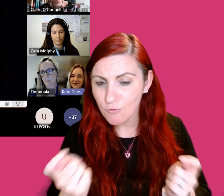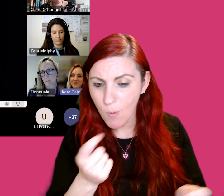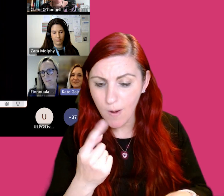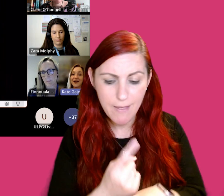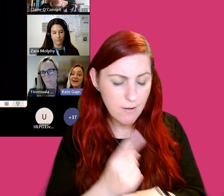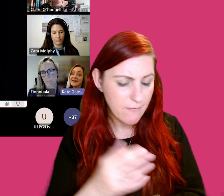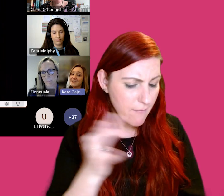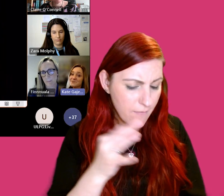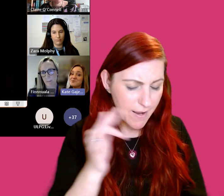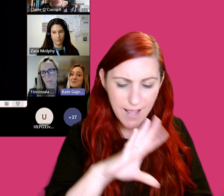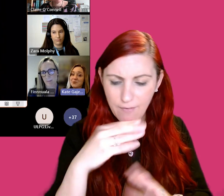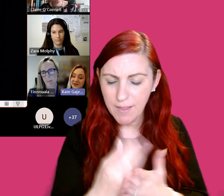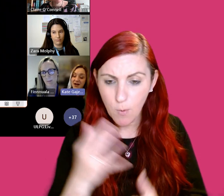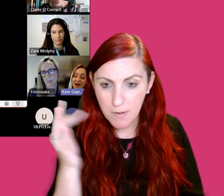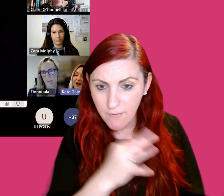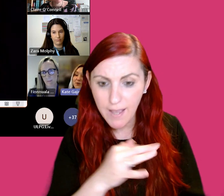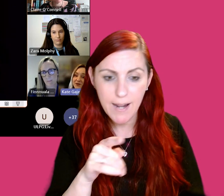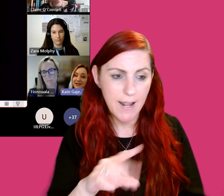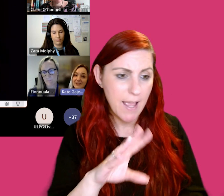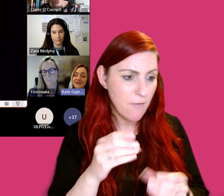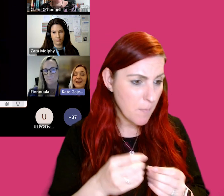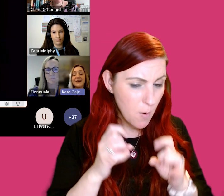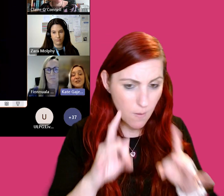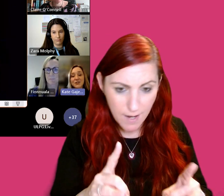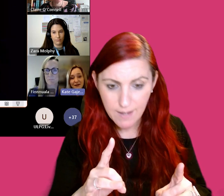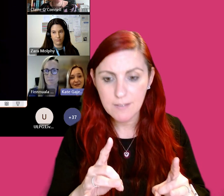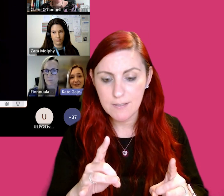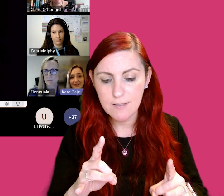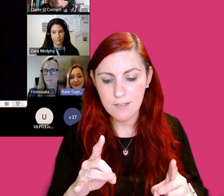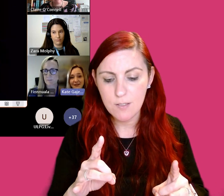everything will be fine and this is probably what uh what I needed and I do think that many